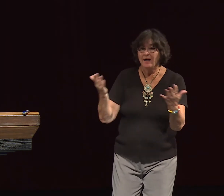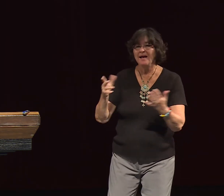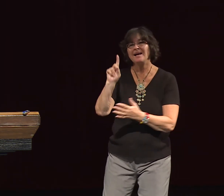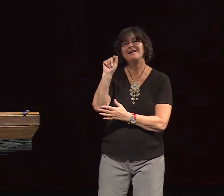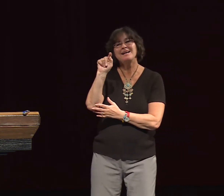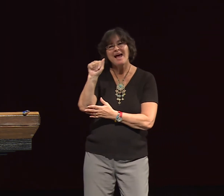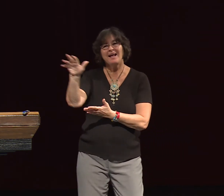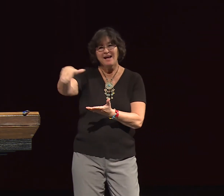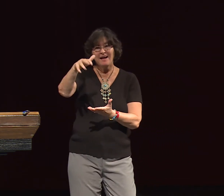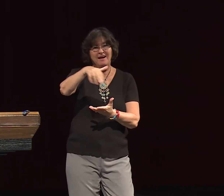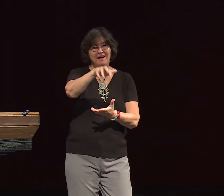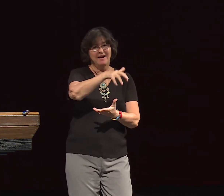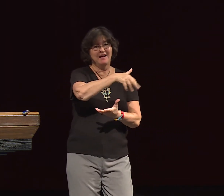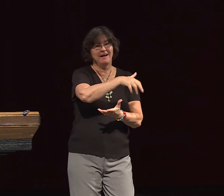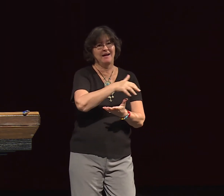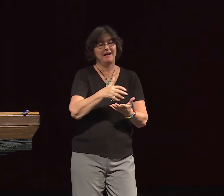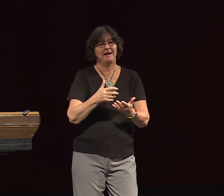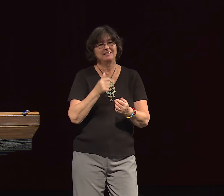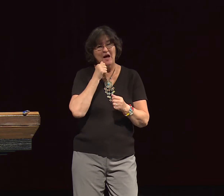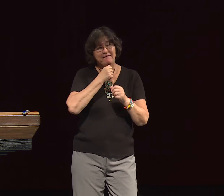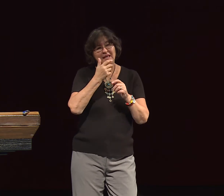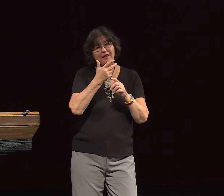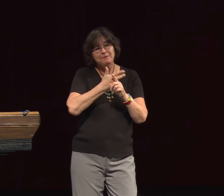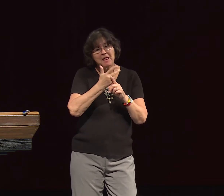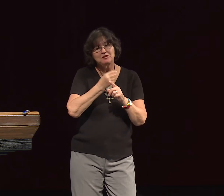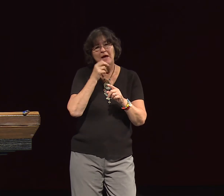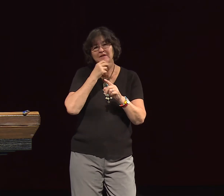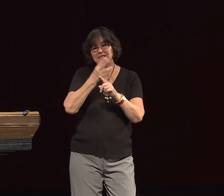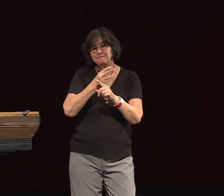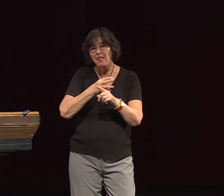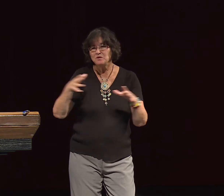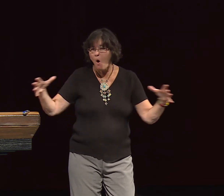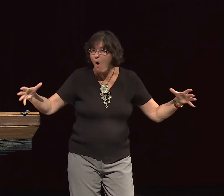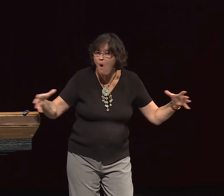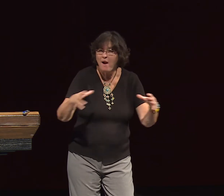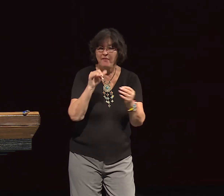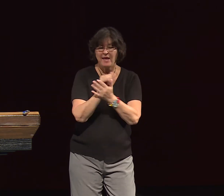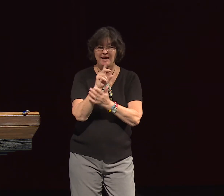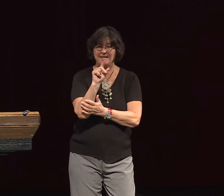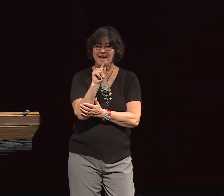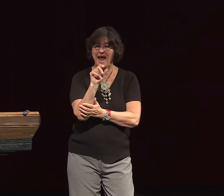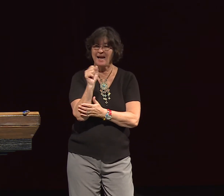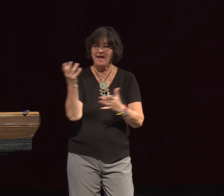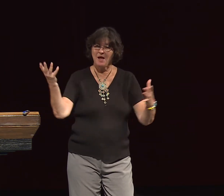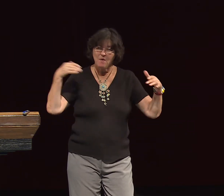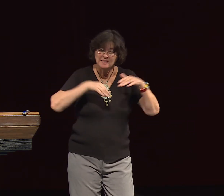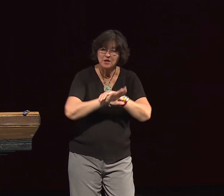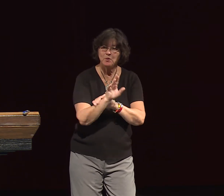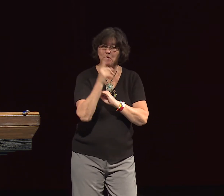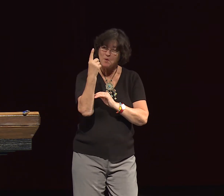And this happens through data collection. And so if we are assessing people every 3 months or every 6 months,